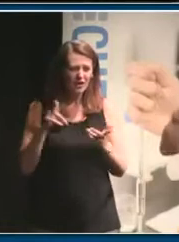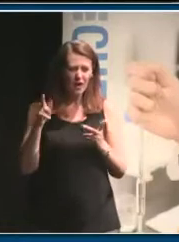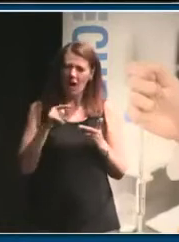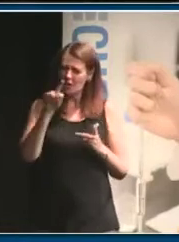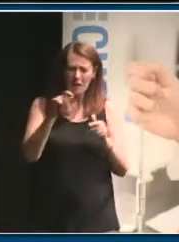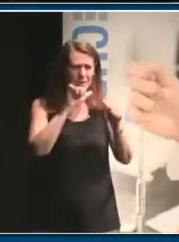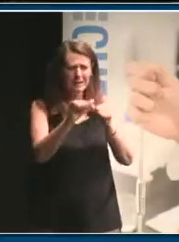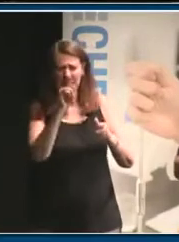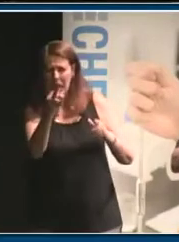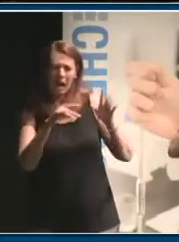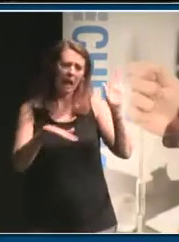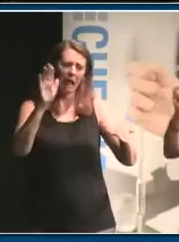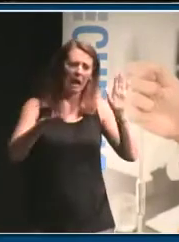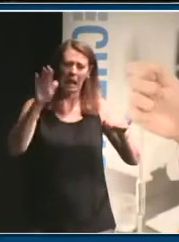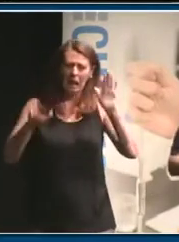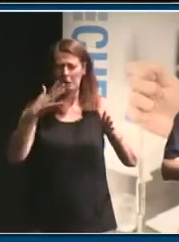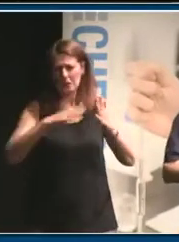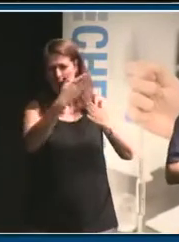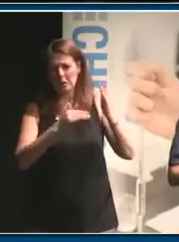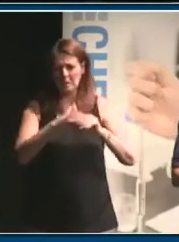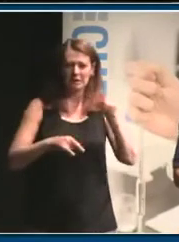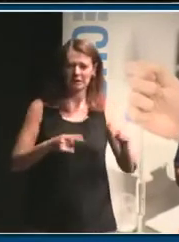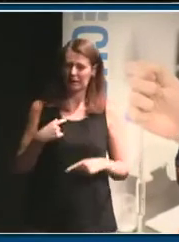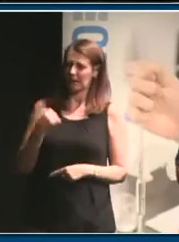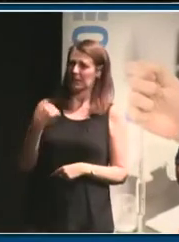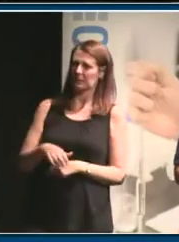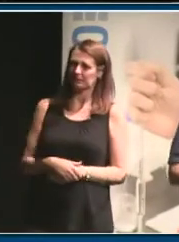brightest college graduate, we want to do a story on you.” I go “no” I hang up the phone and he